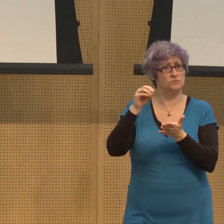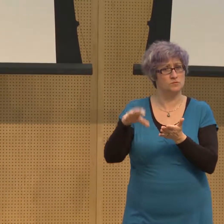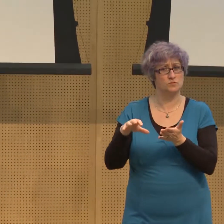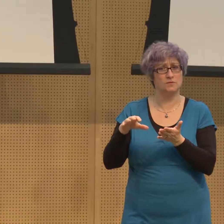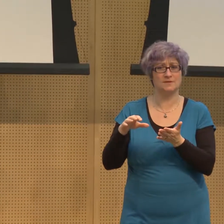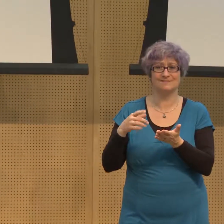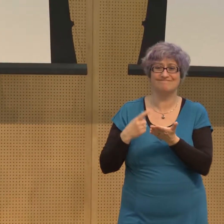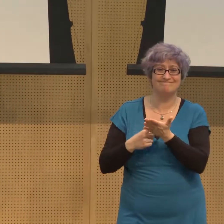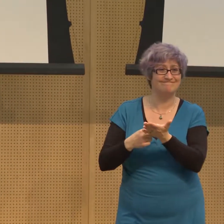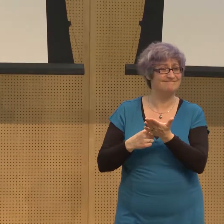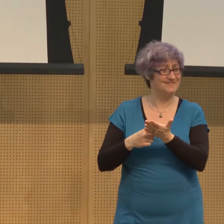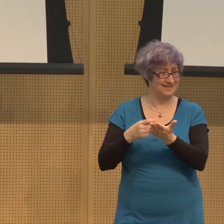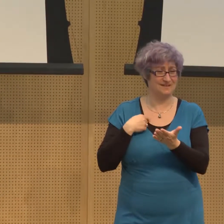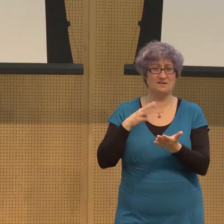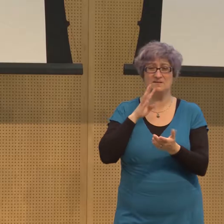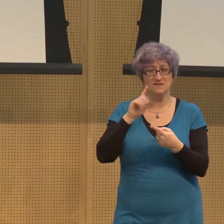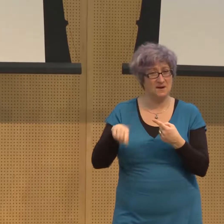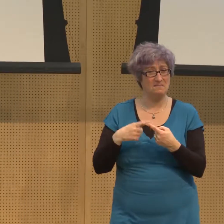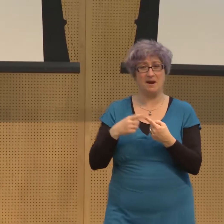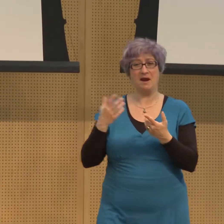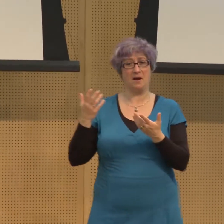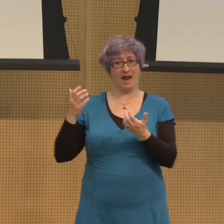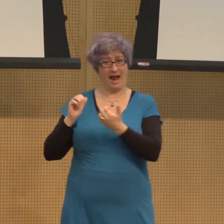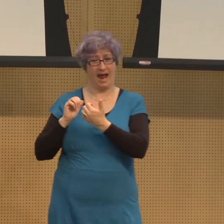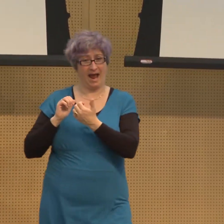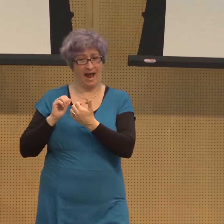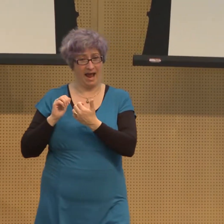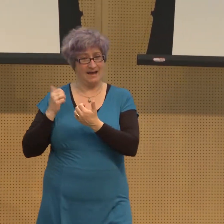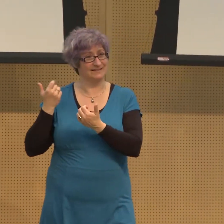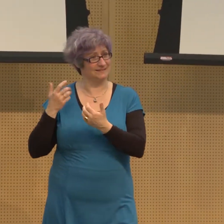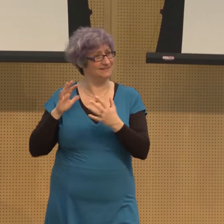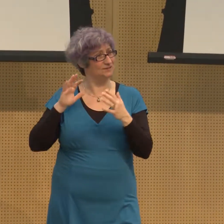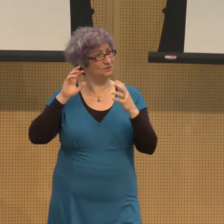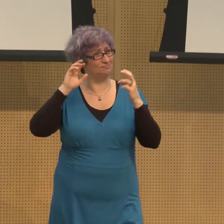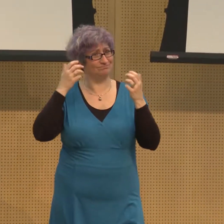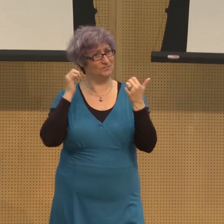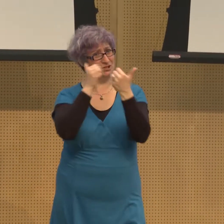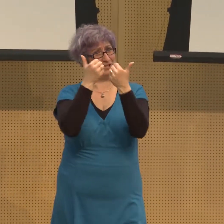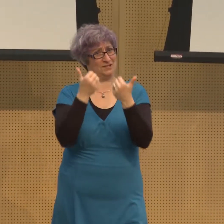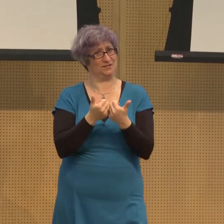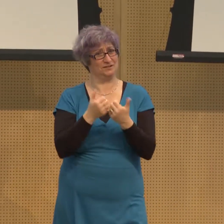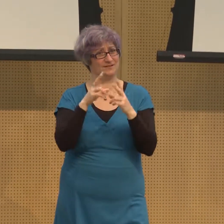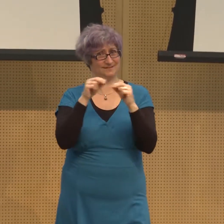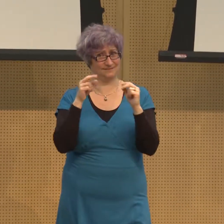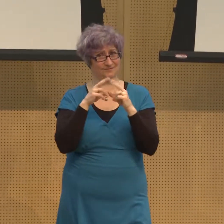During my time at the University of Chicago, I worked with two students, and we discussed quite a bit